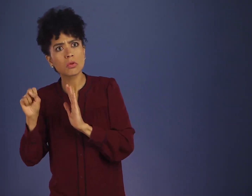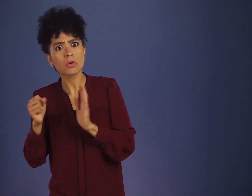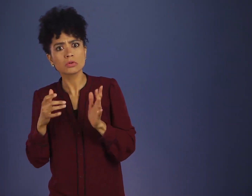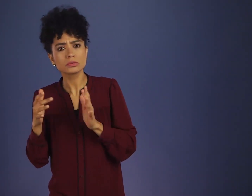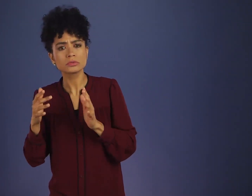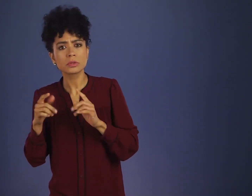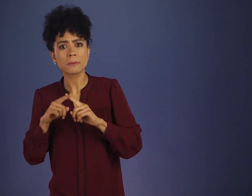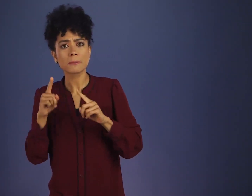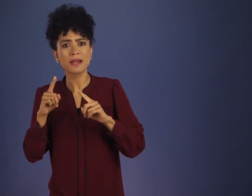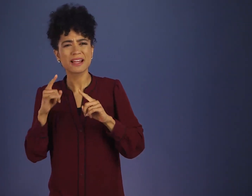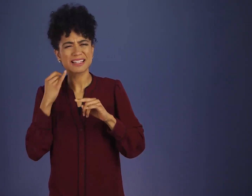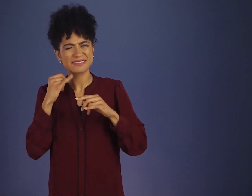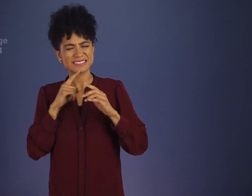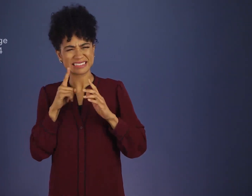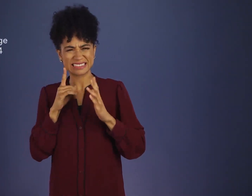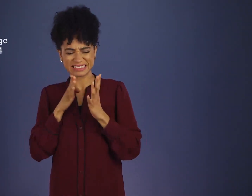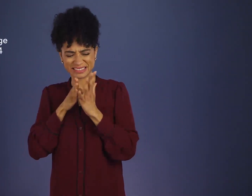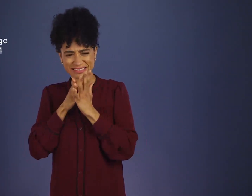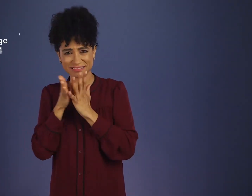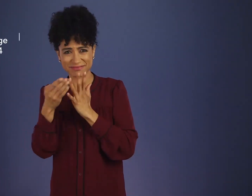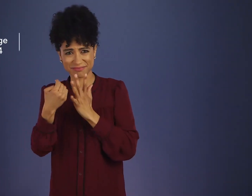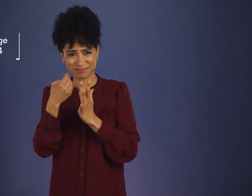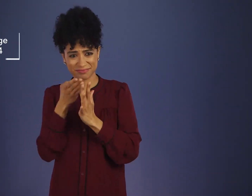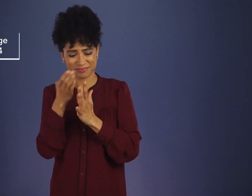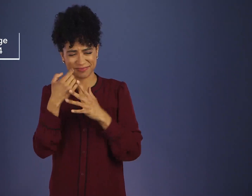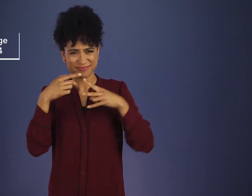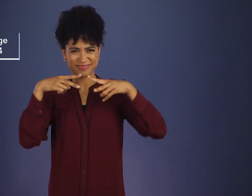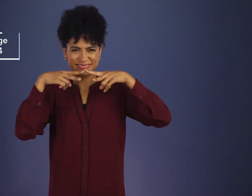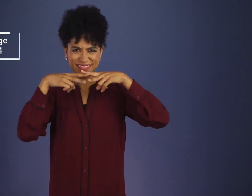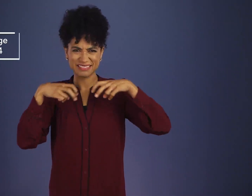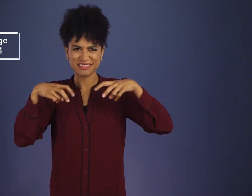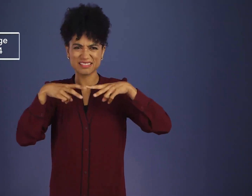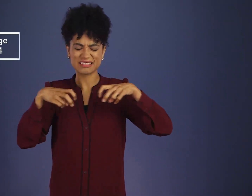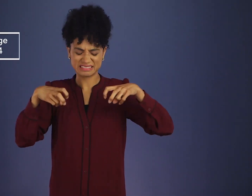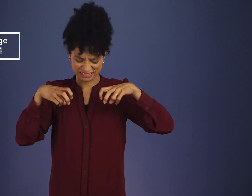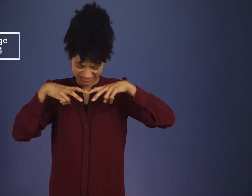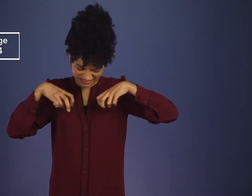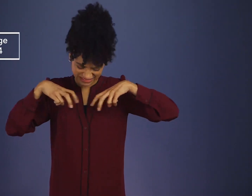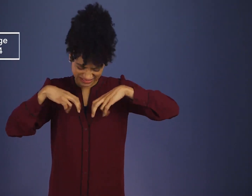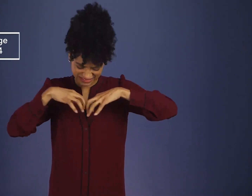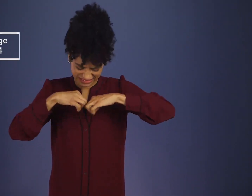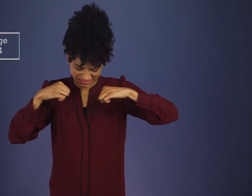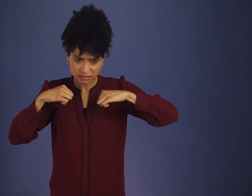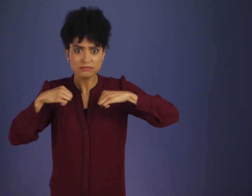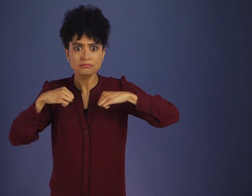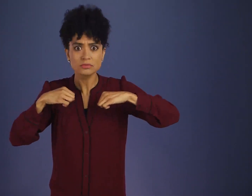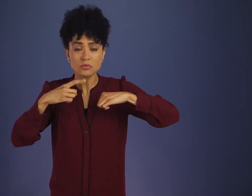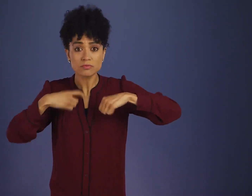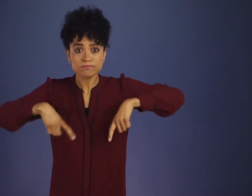abashed to find that this is so simply because we have buried these selfsame defects